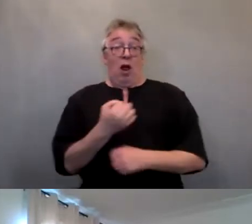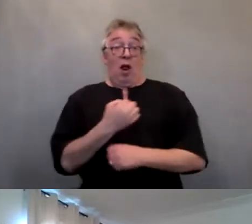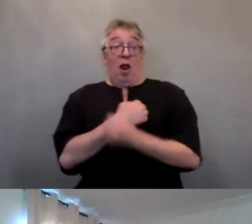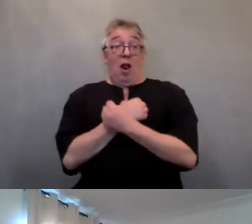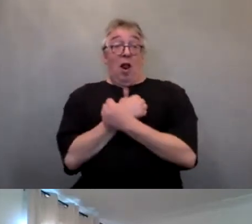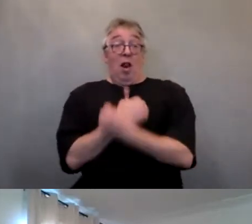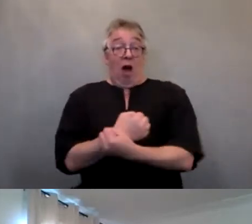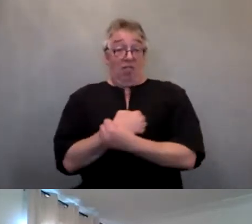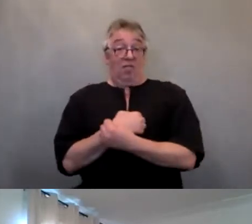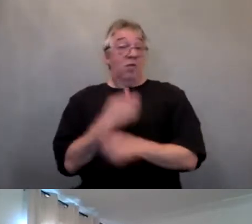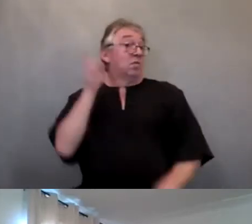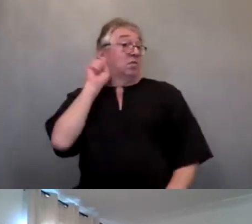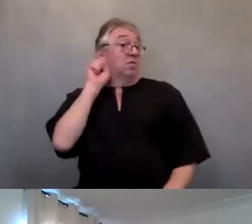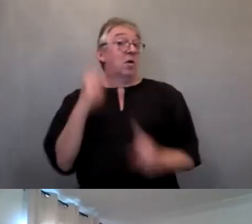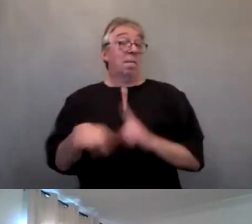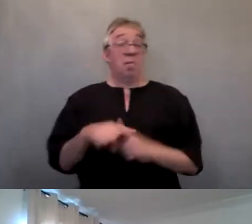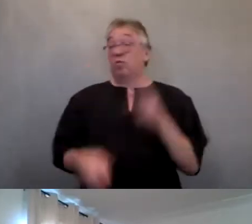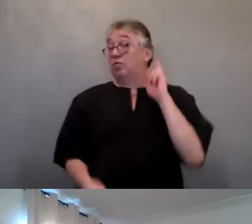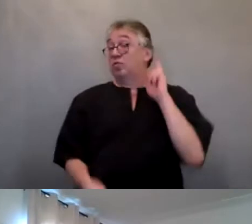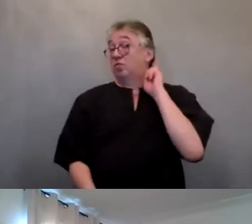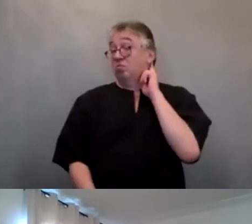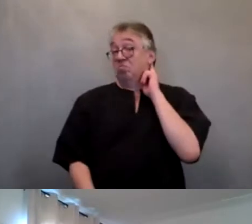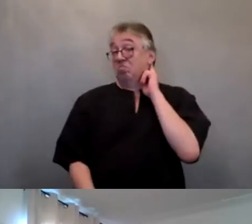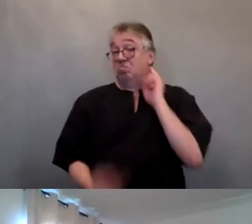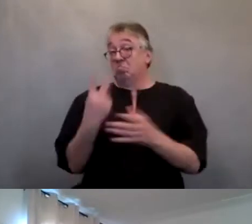, I love having the sound connected with both. I don't know